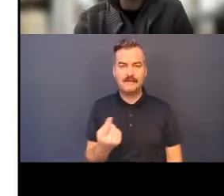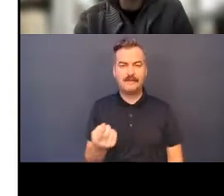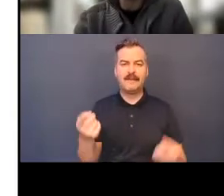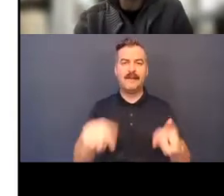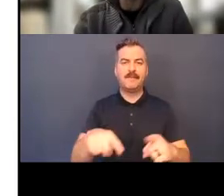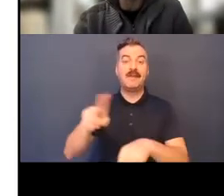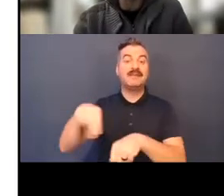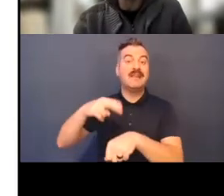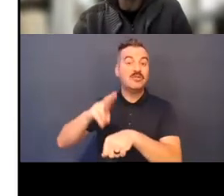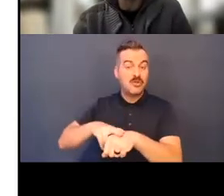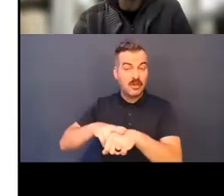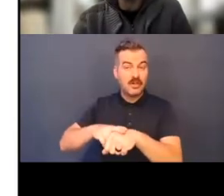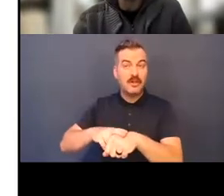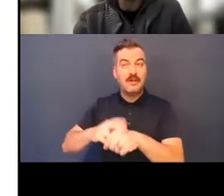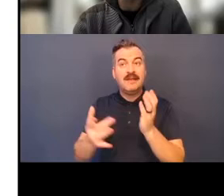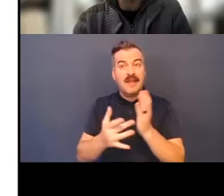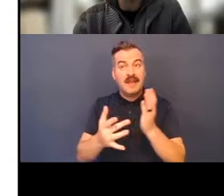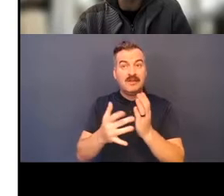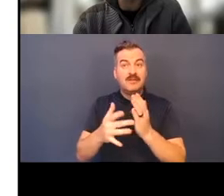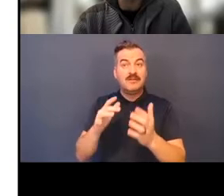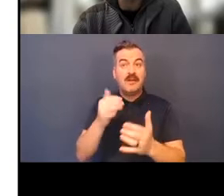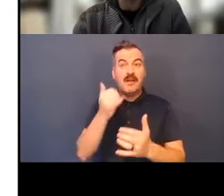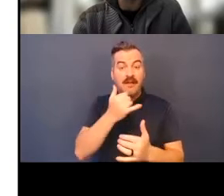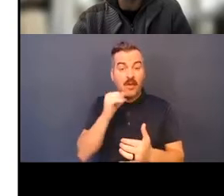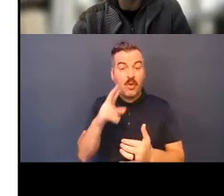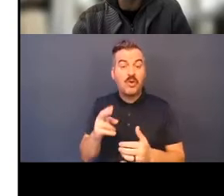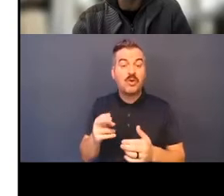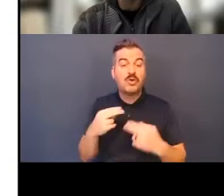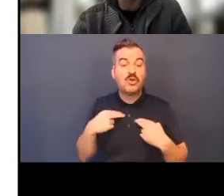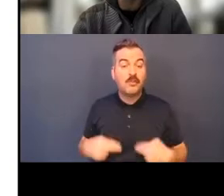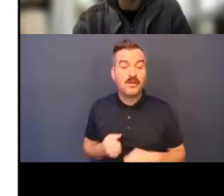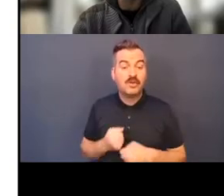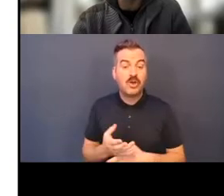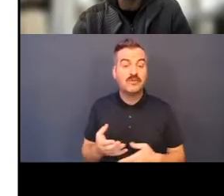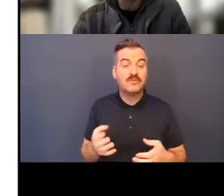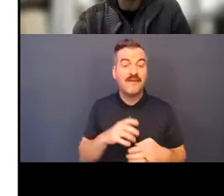catastrophe technological accident or human caused event that has resulted in severe property